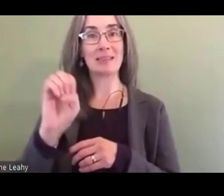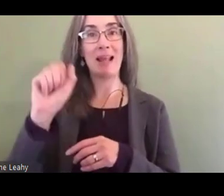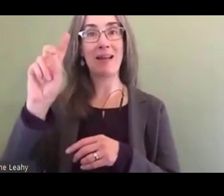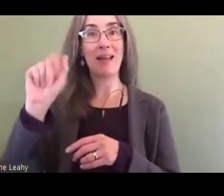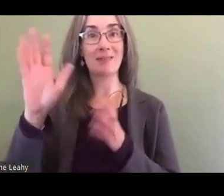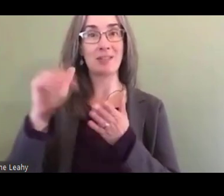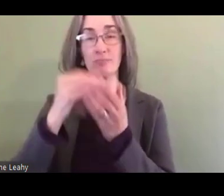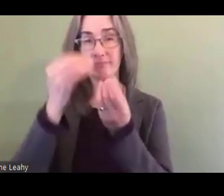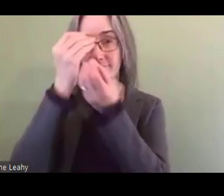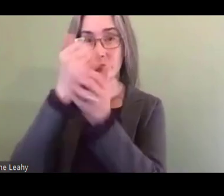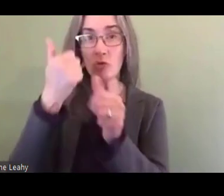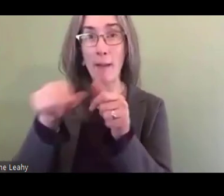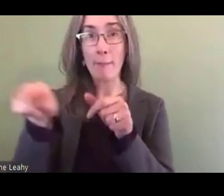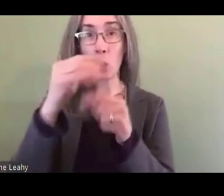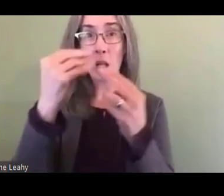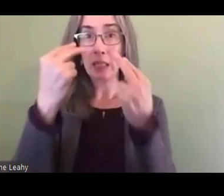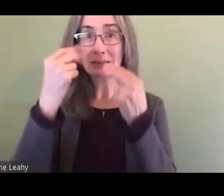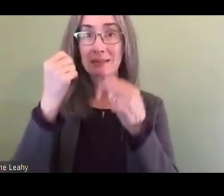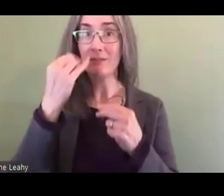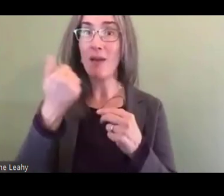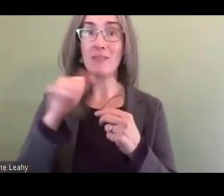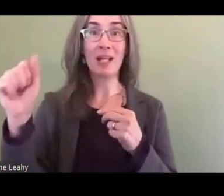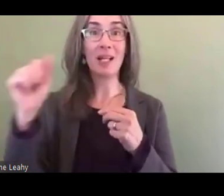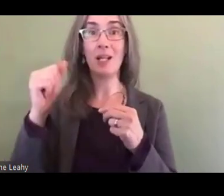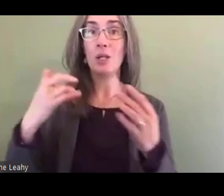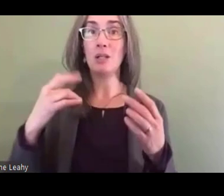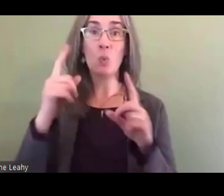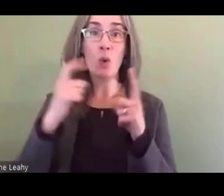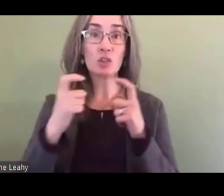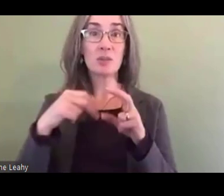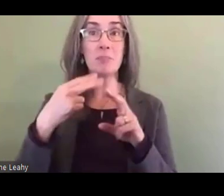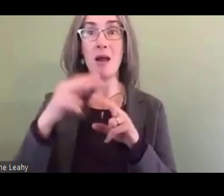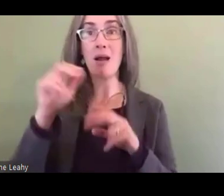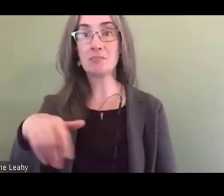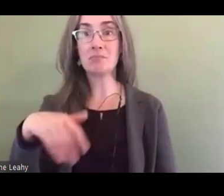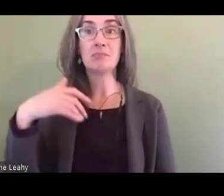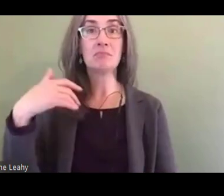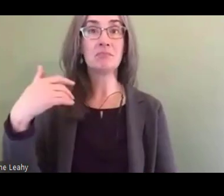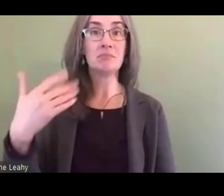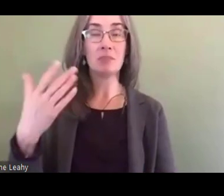And as a reminder listening audience, if you have questions about the Americans with Disabilities Act